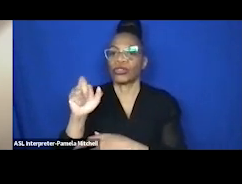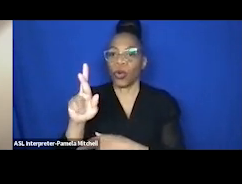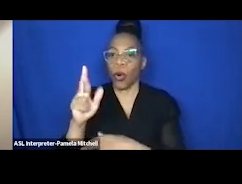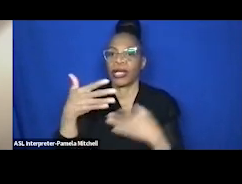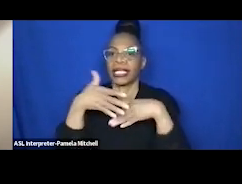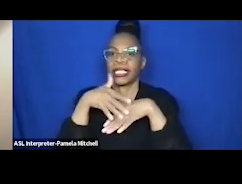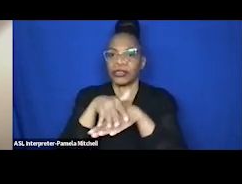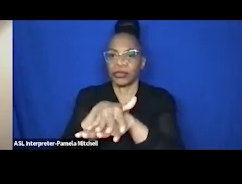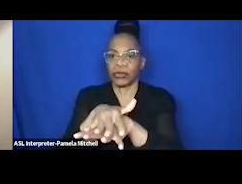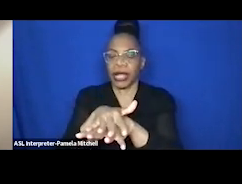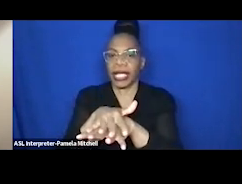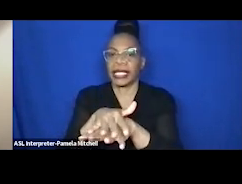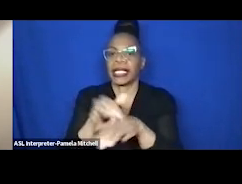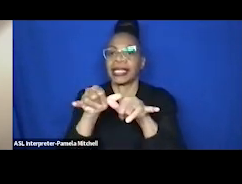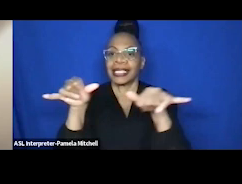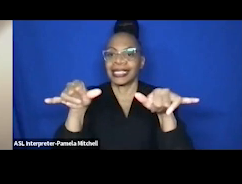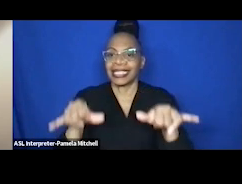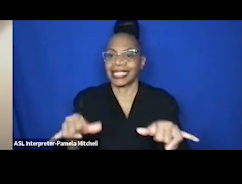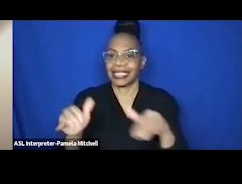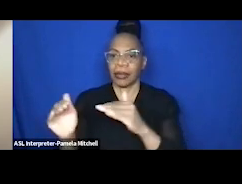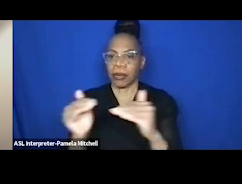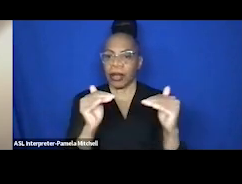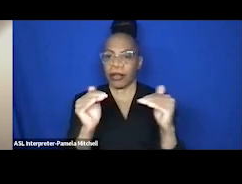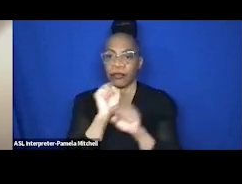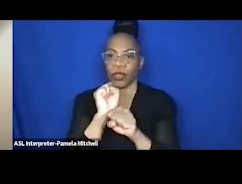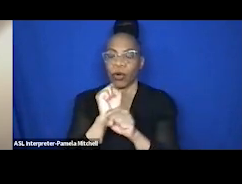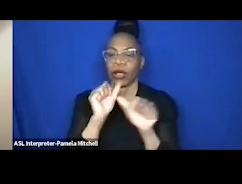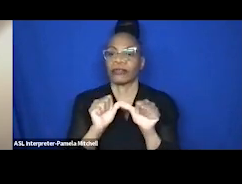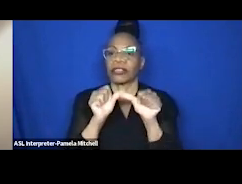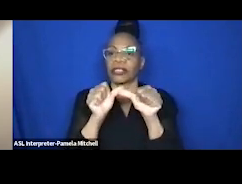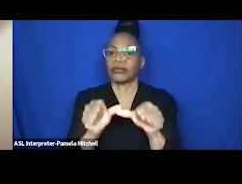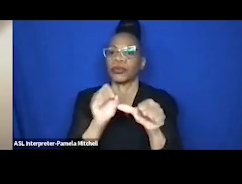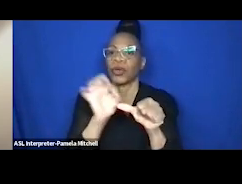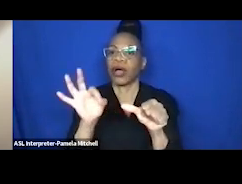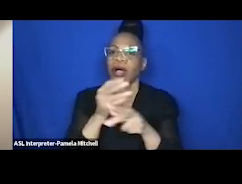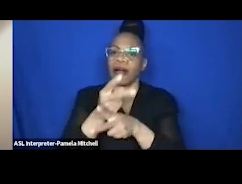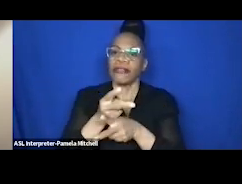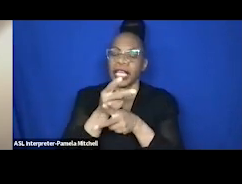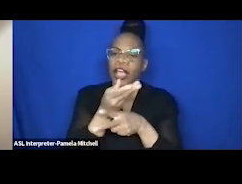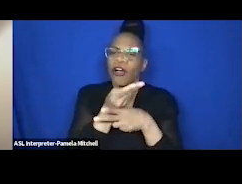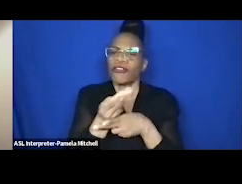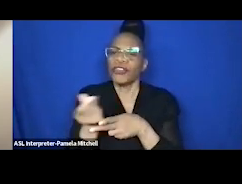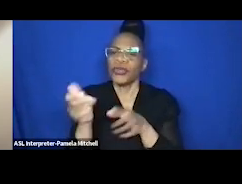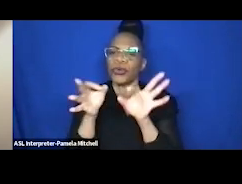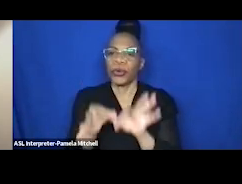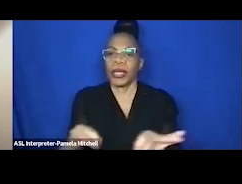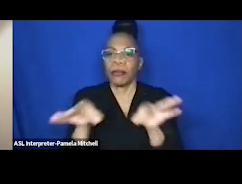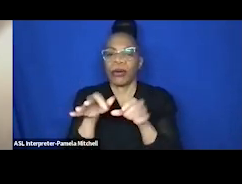into the system level work of the continuum of care. So a couple of key areas that this continuum of care wants